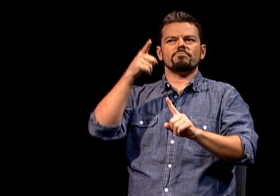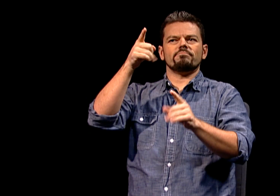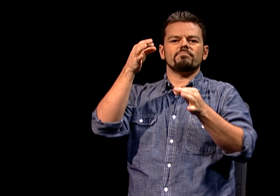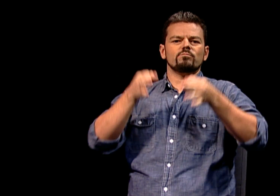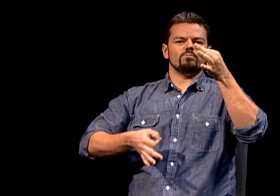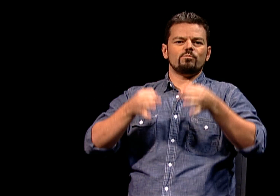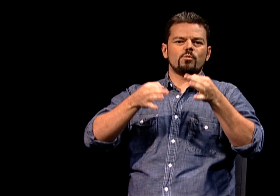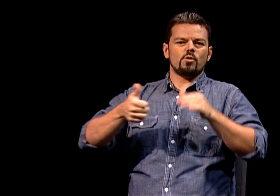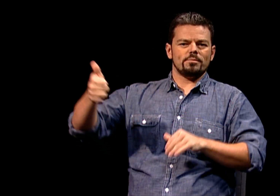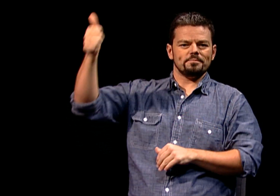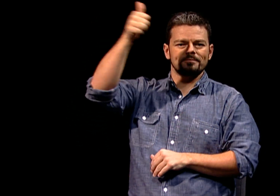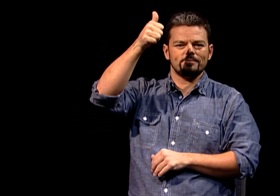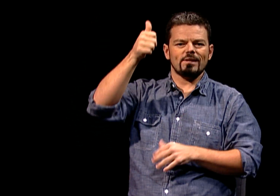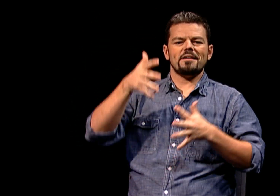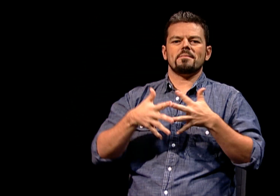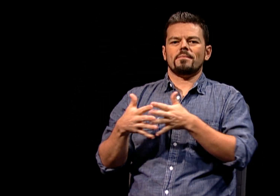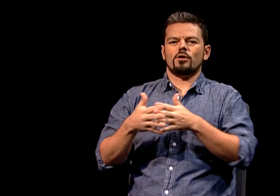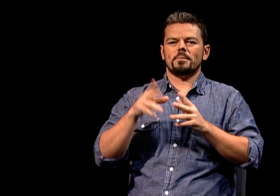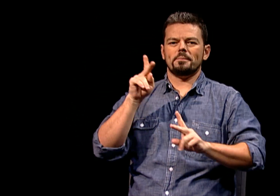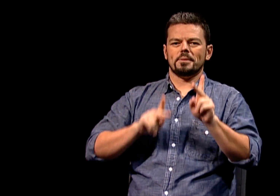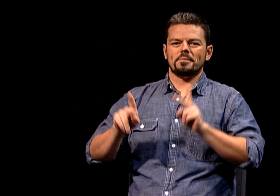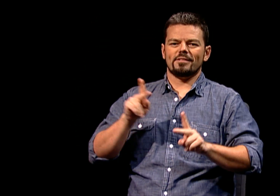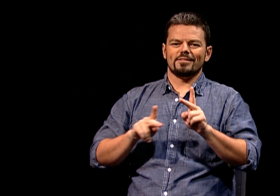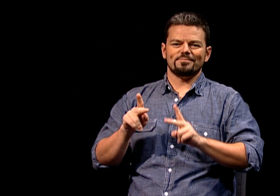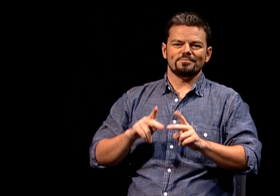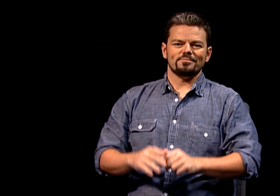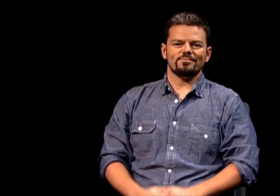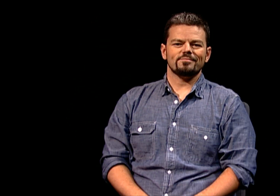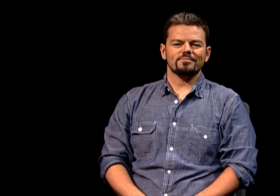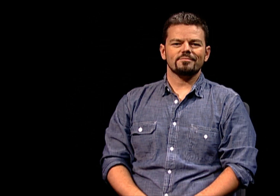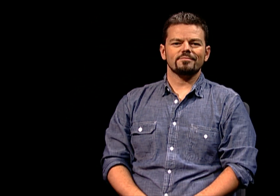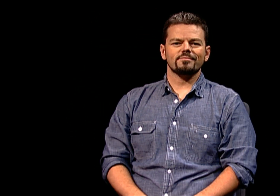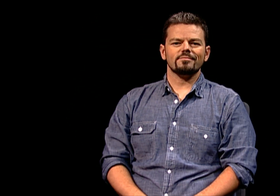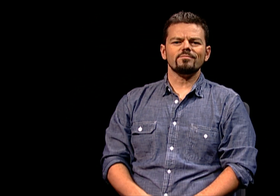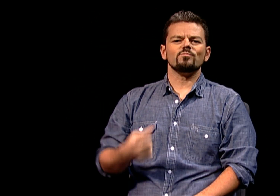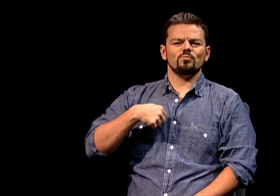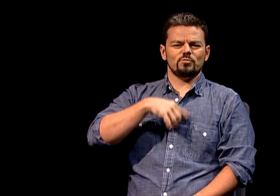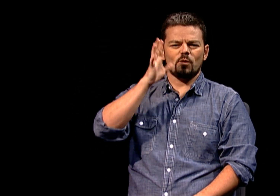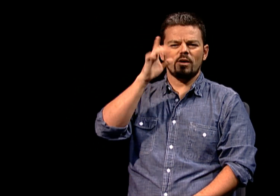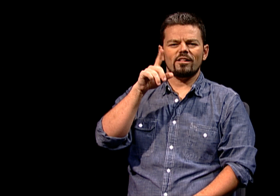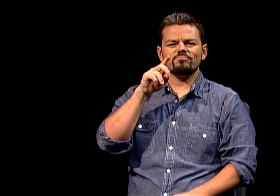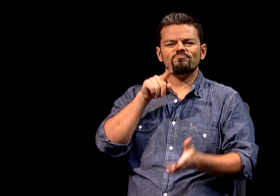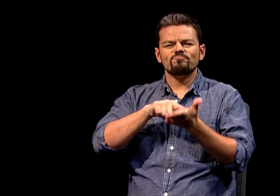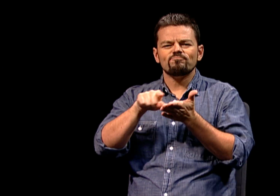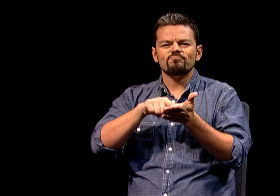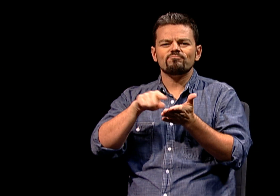AS WELL AS SOME OF THE CHALLENGING AND SOMETIMES CONTROVERSIAL ISSUES FACED BY THE UNITED STATES SUPREME COURT